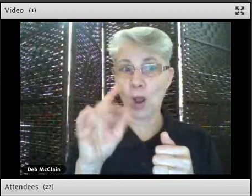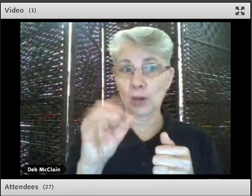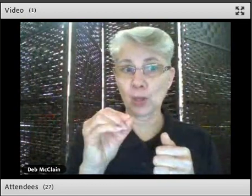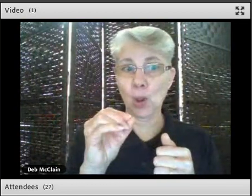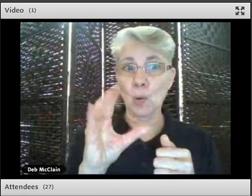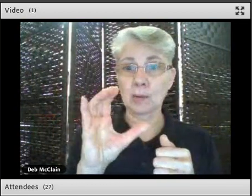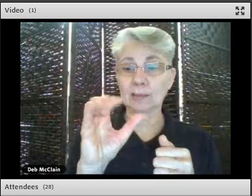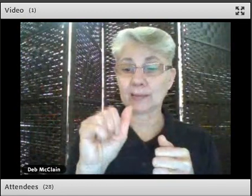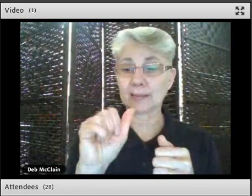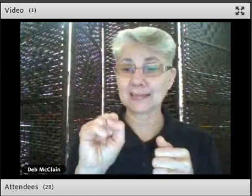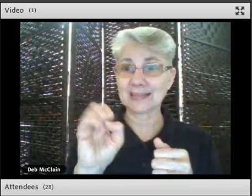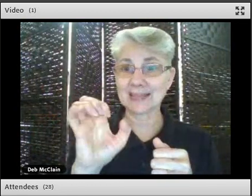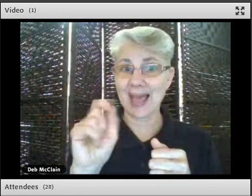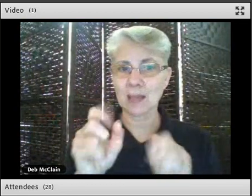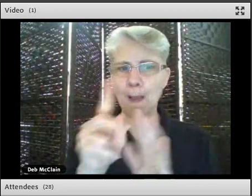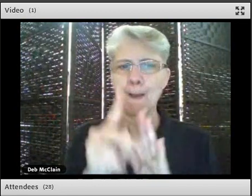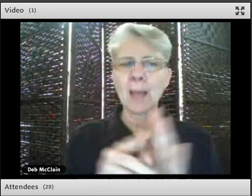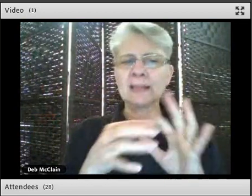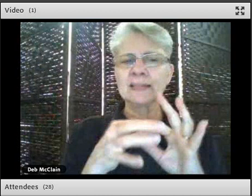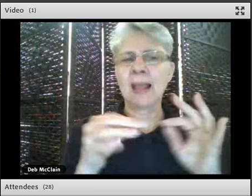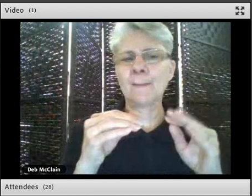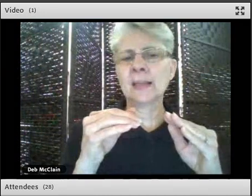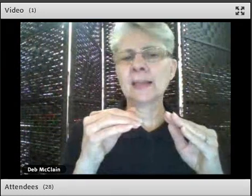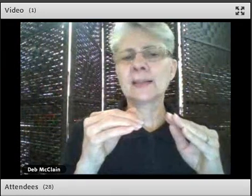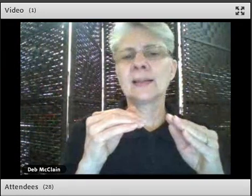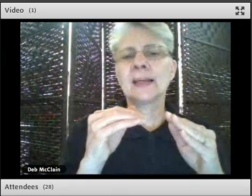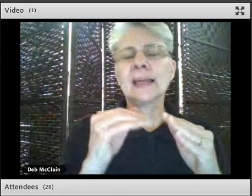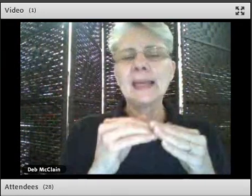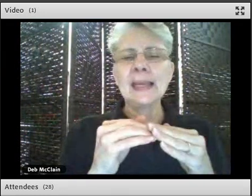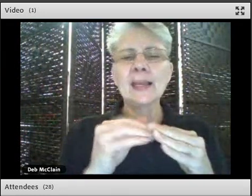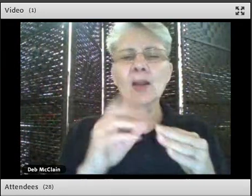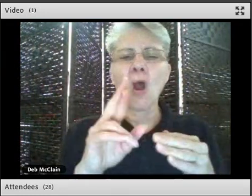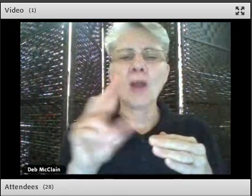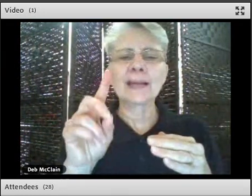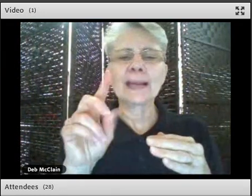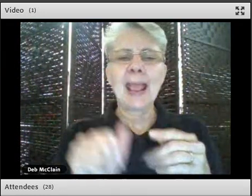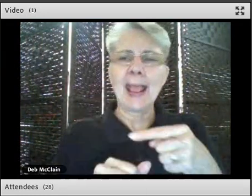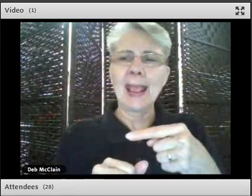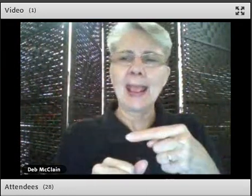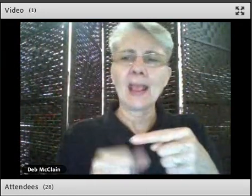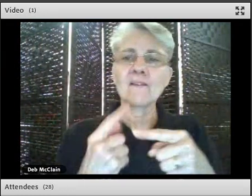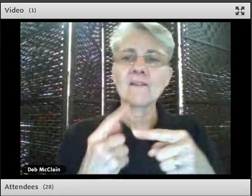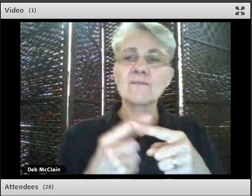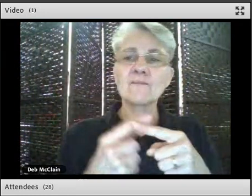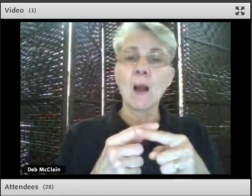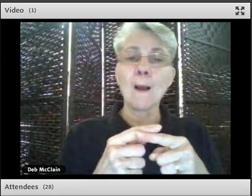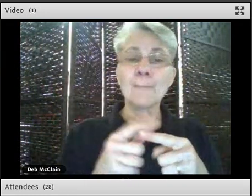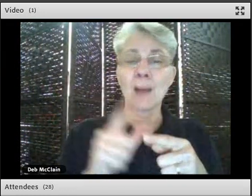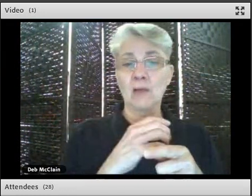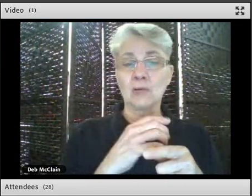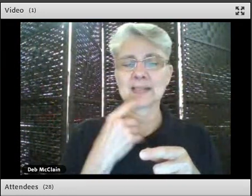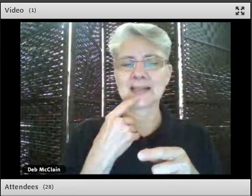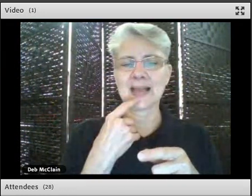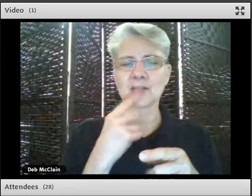is saying to use 1 7/8 inches per second for analog tapes.